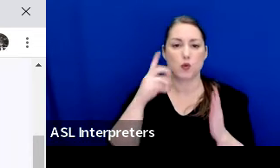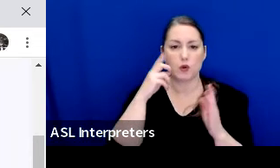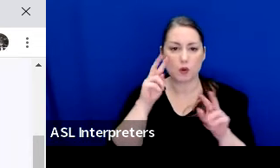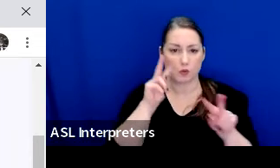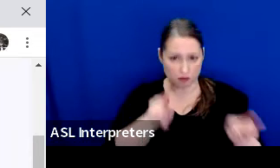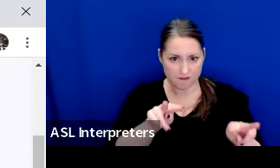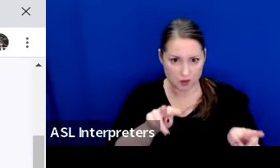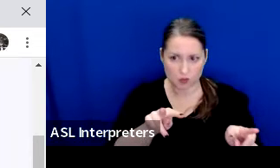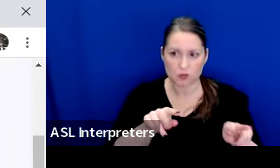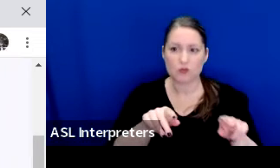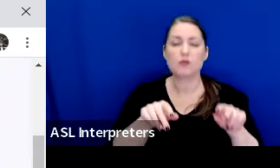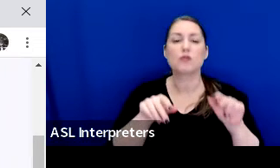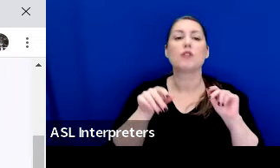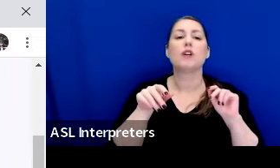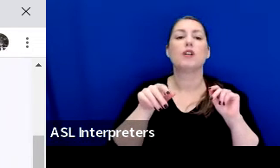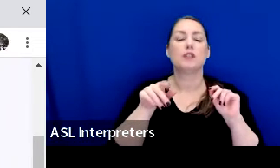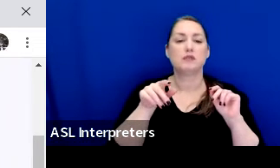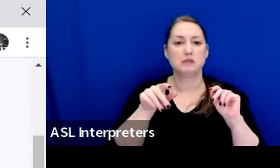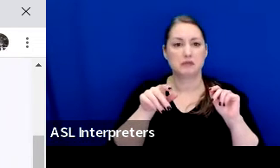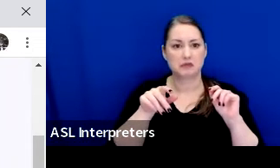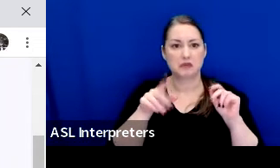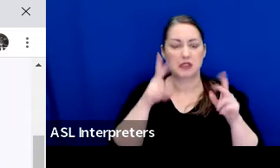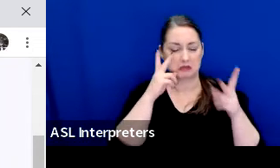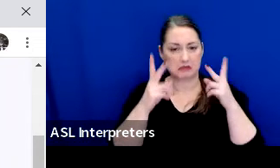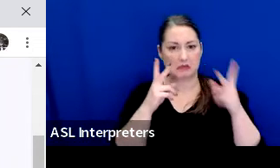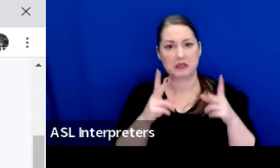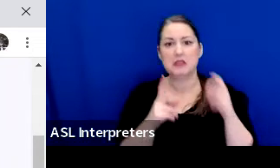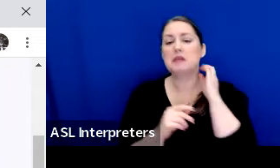OK. Here's a hint of you in my head, sorry. But.